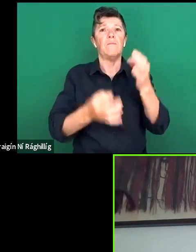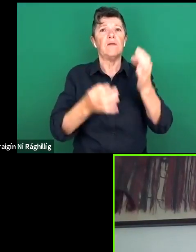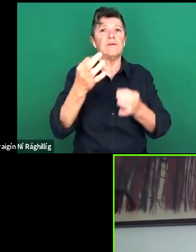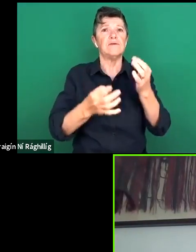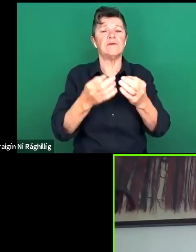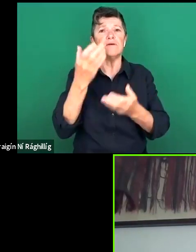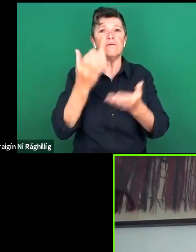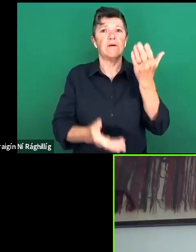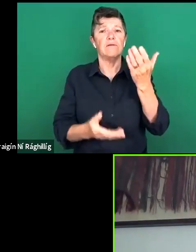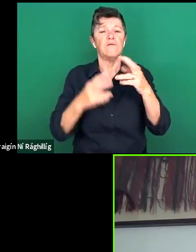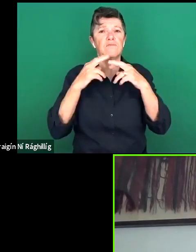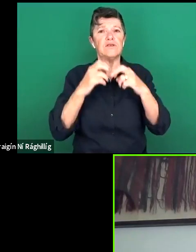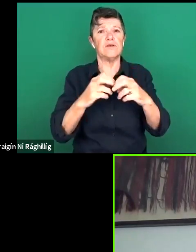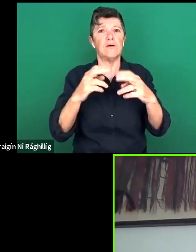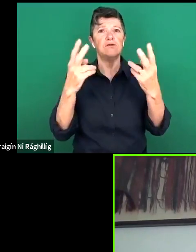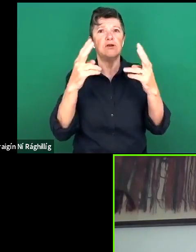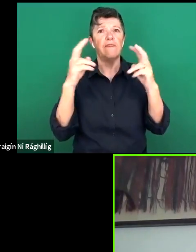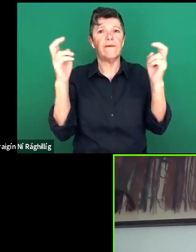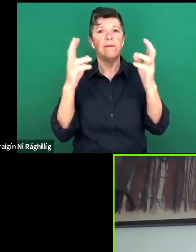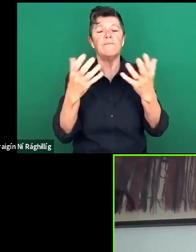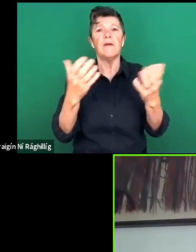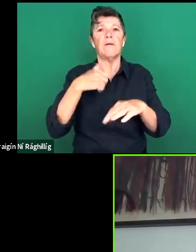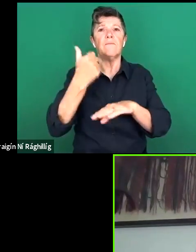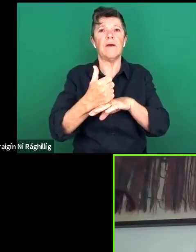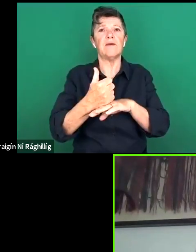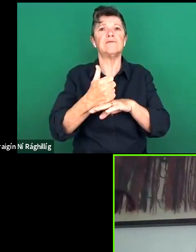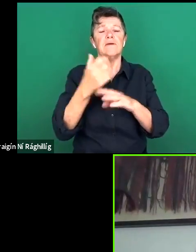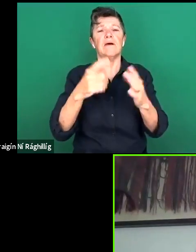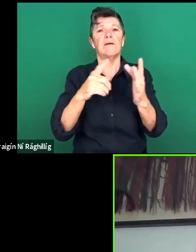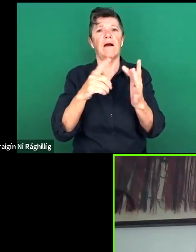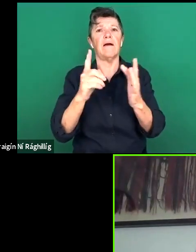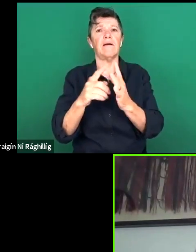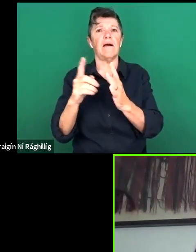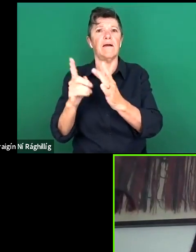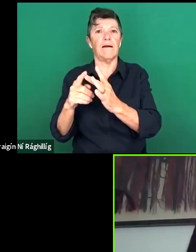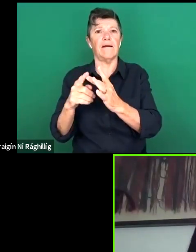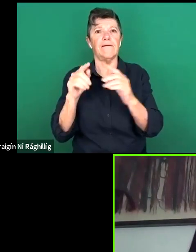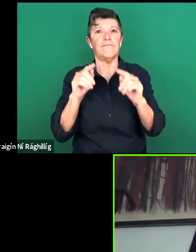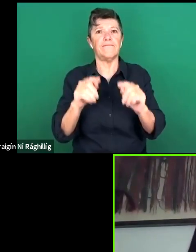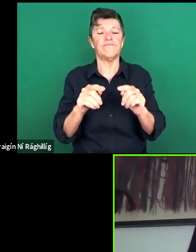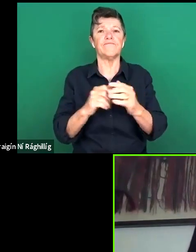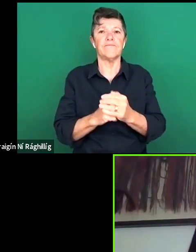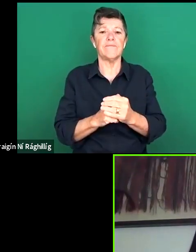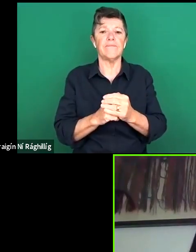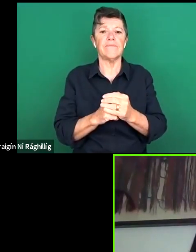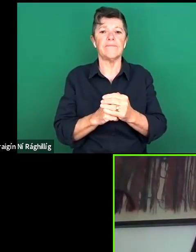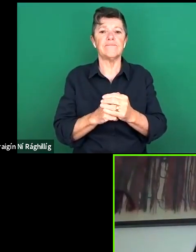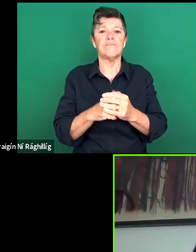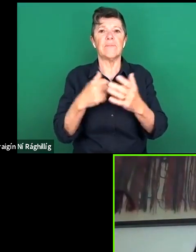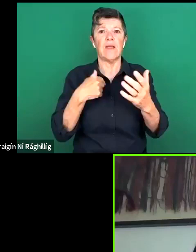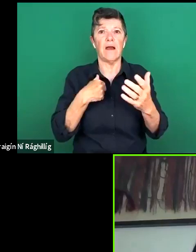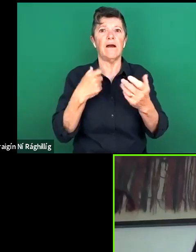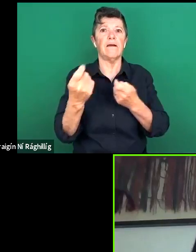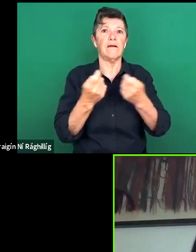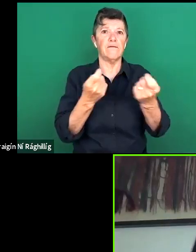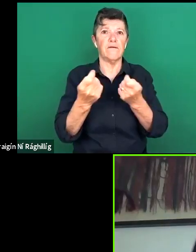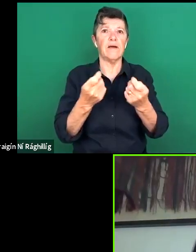Armine Ishkanian and I'm the executive director of the Atlantic Fellows for Social and Economic